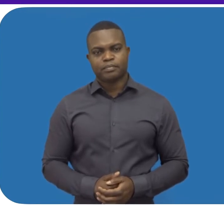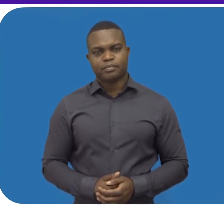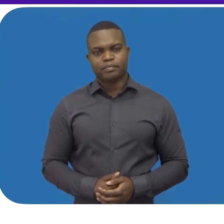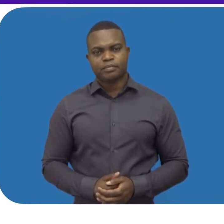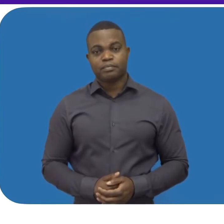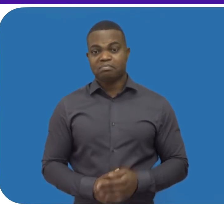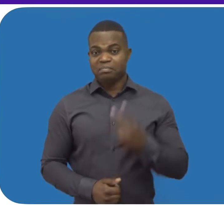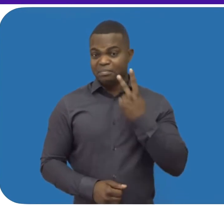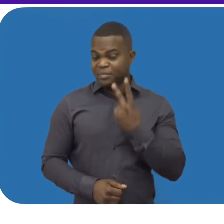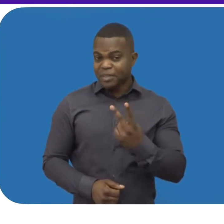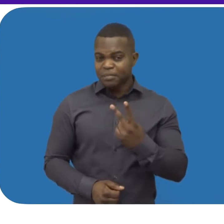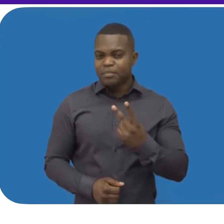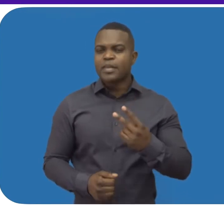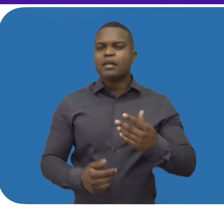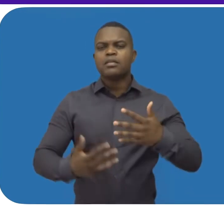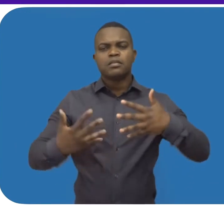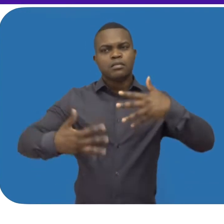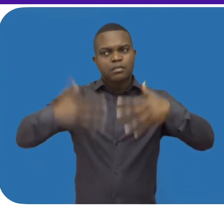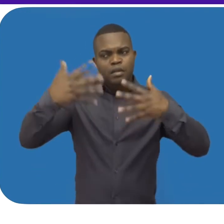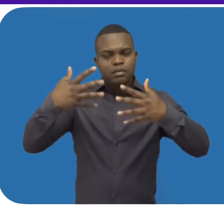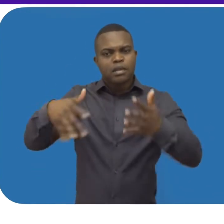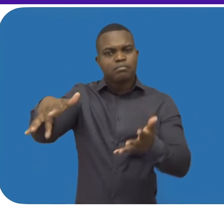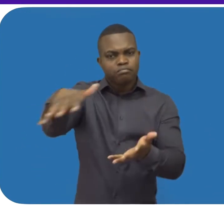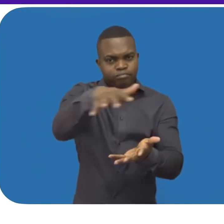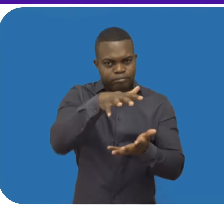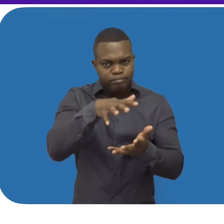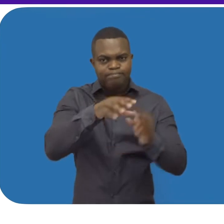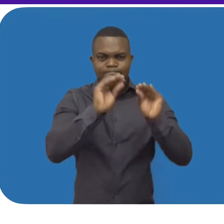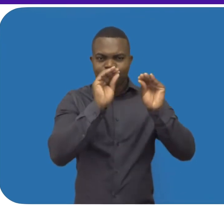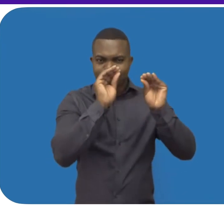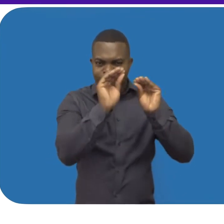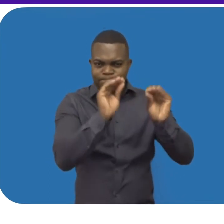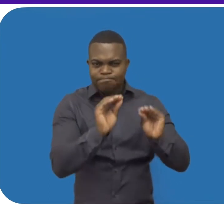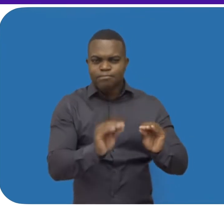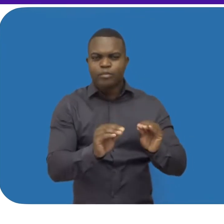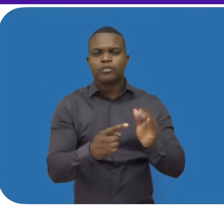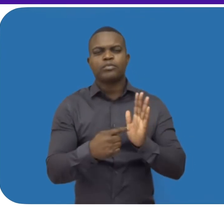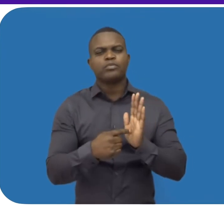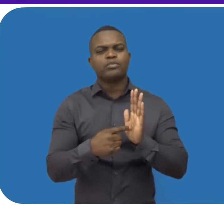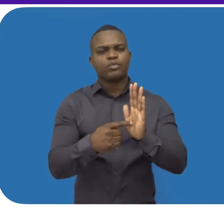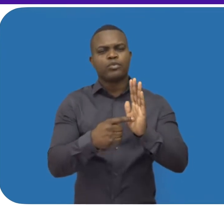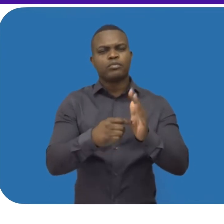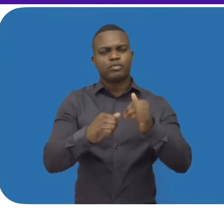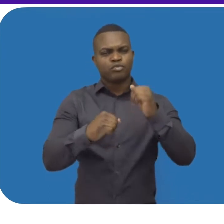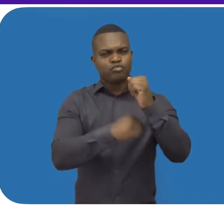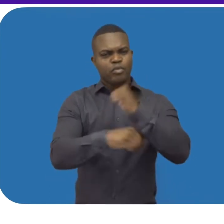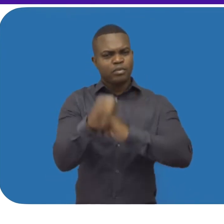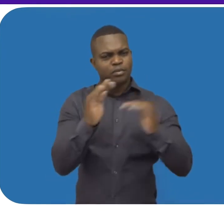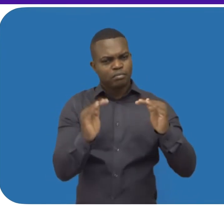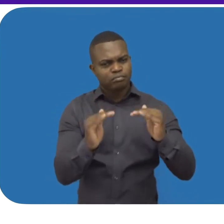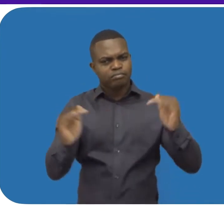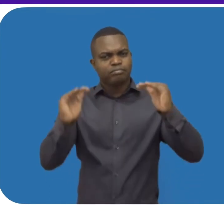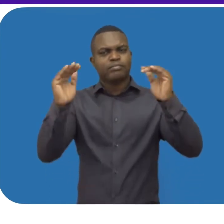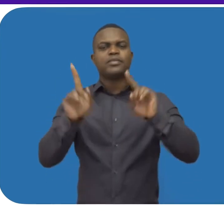As you can see, entries for data collection tasks follow a very similar structure, giving a general description of the task,